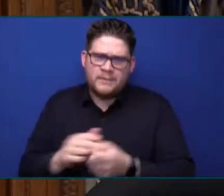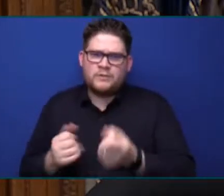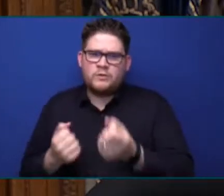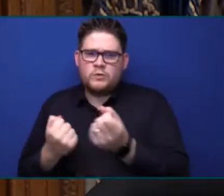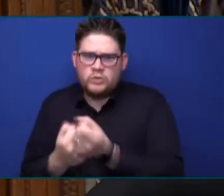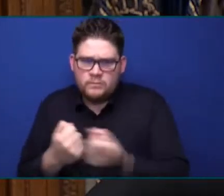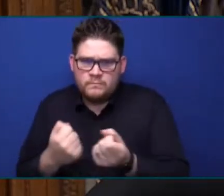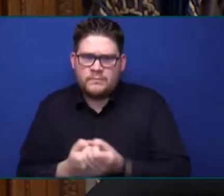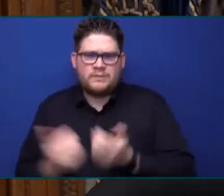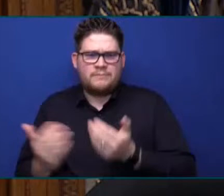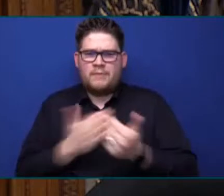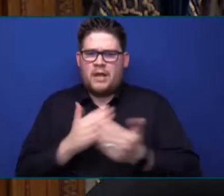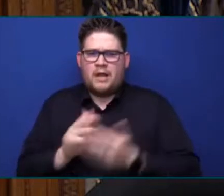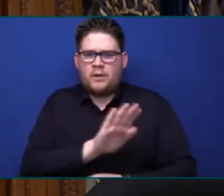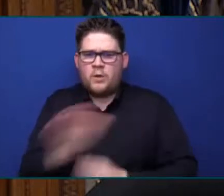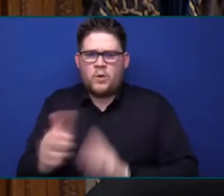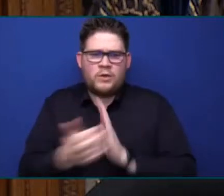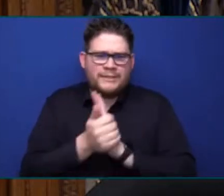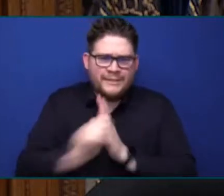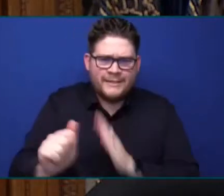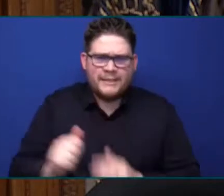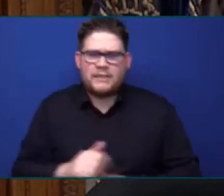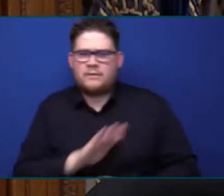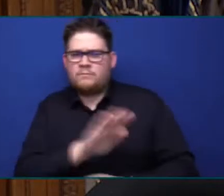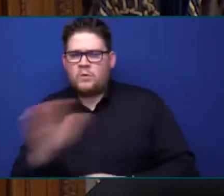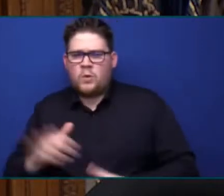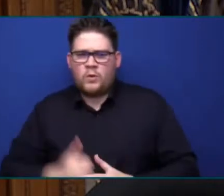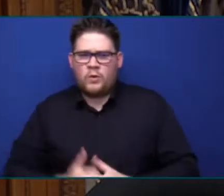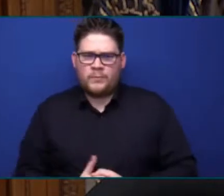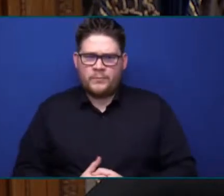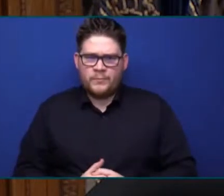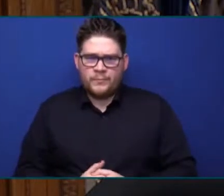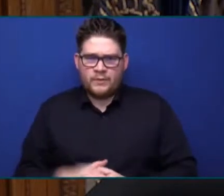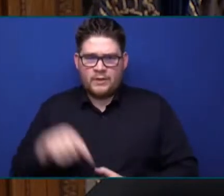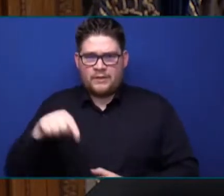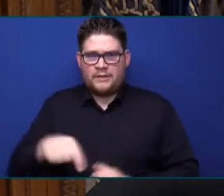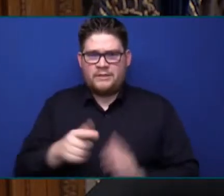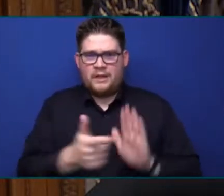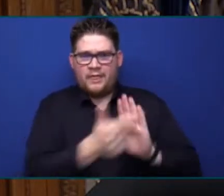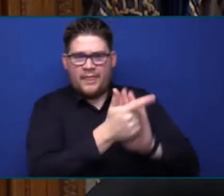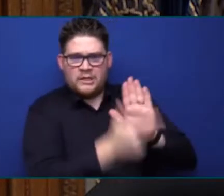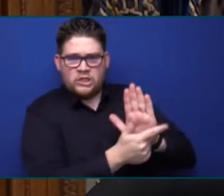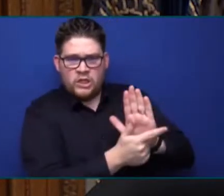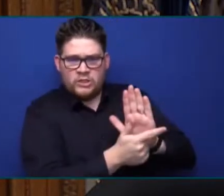This milestone would not have been possible without the advocacy and support from former